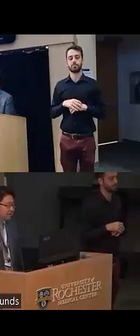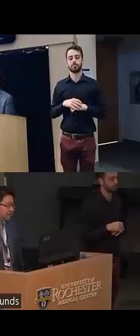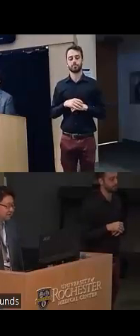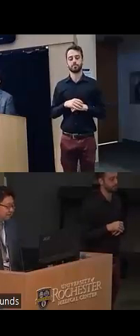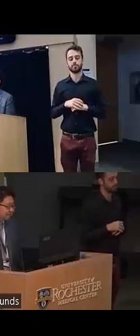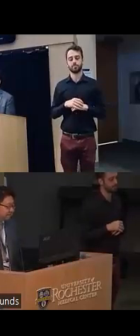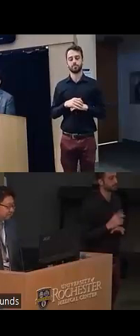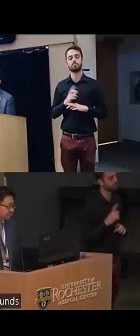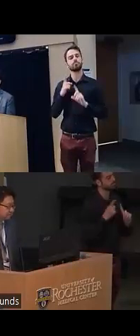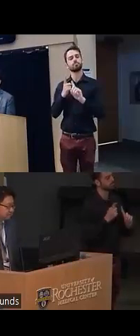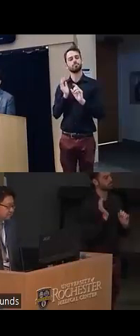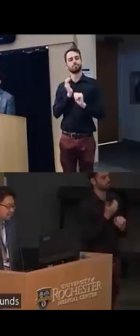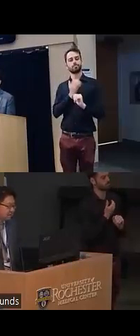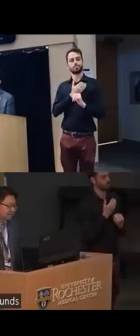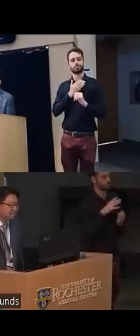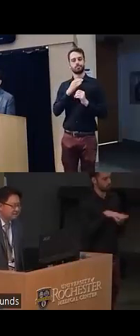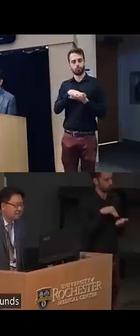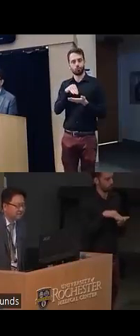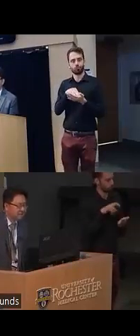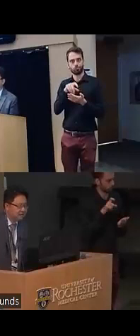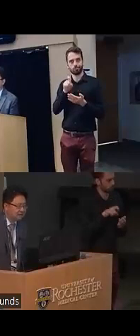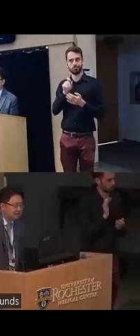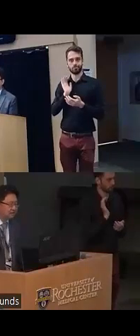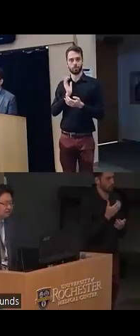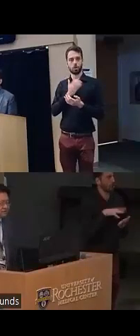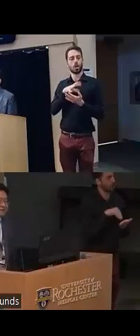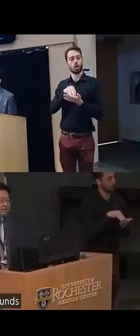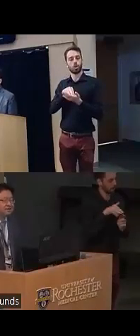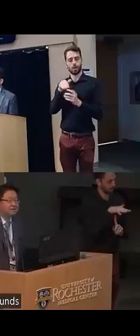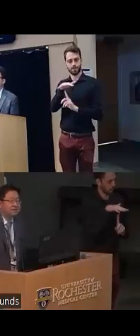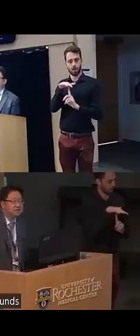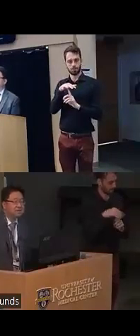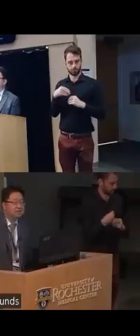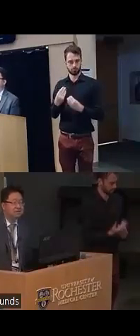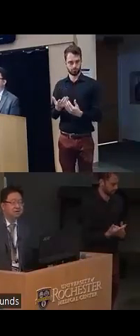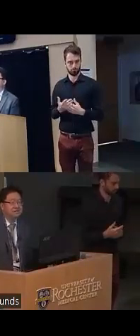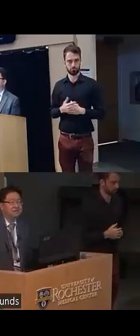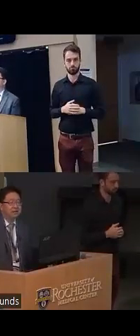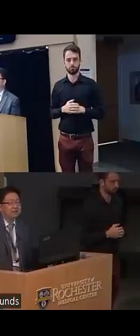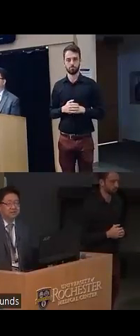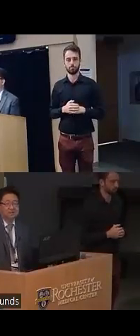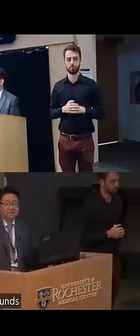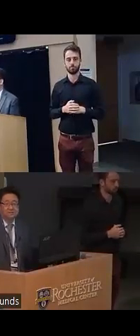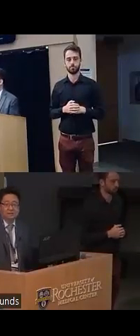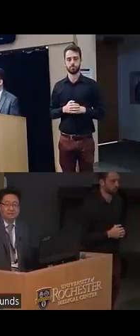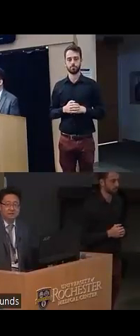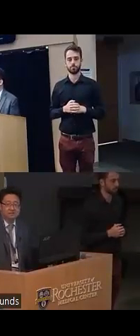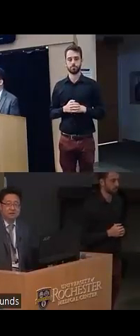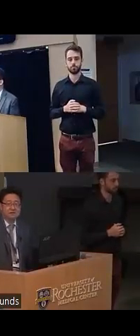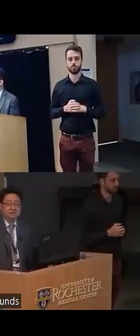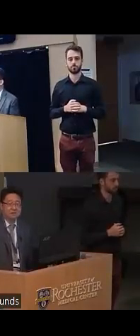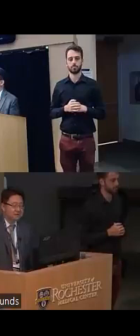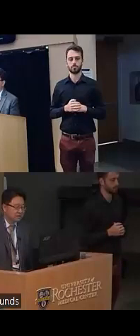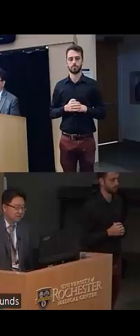environment particularly the restrained inclusion issue has been very divisive across the division